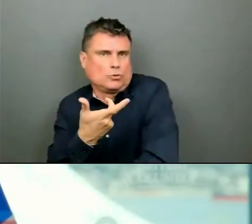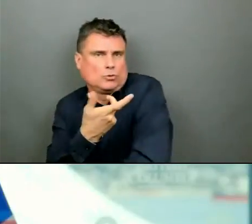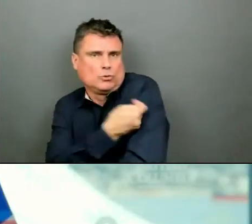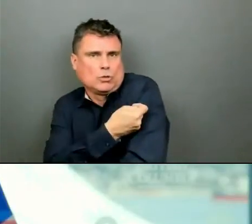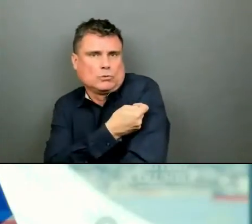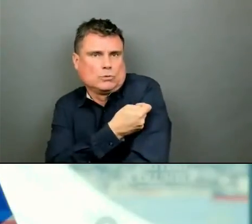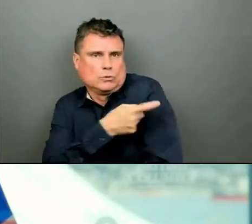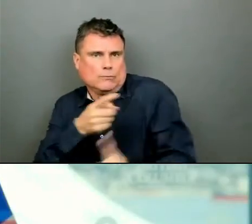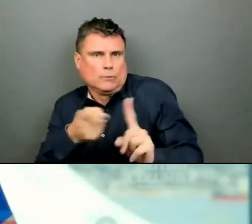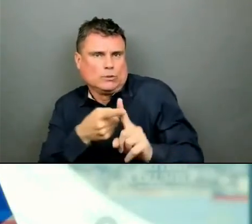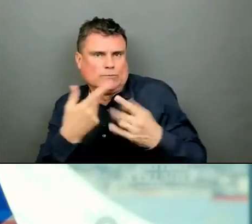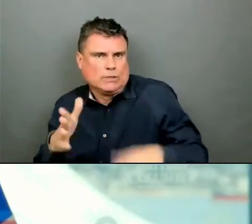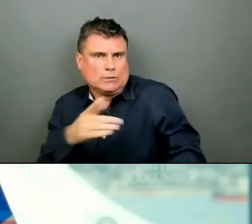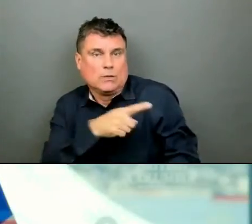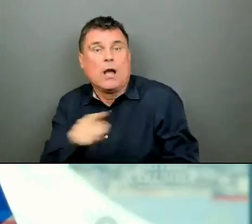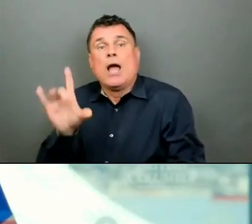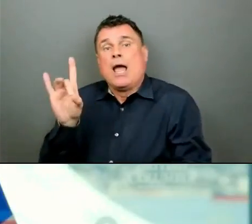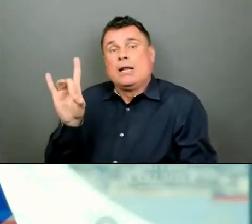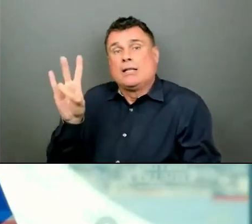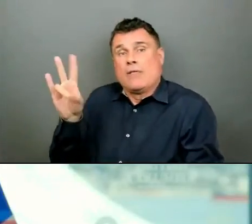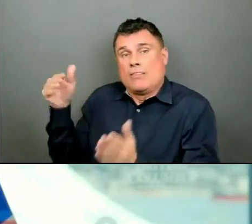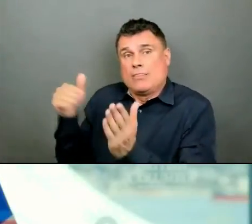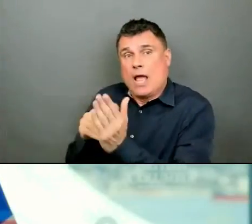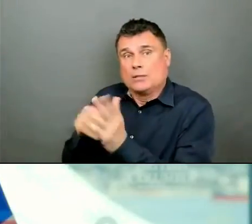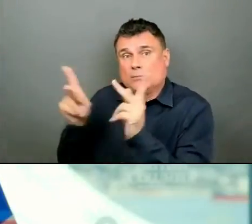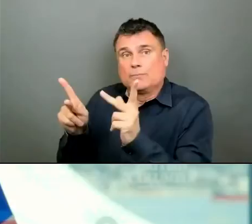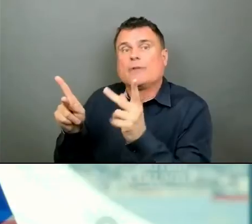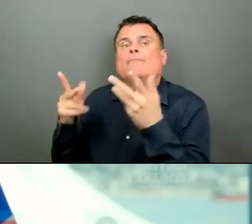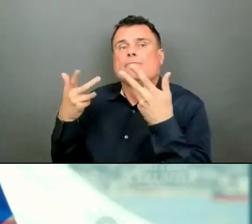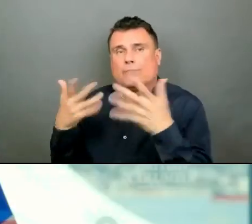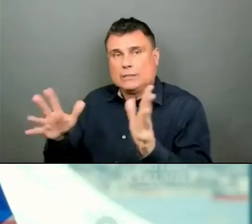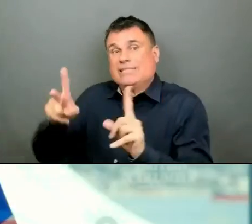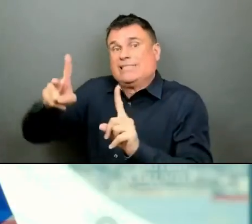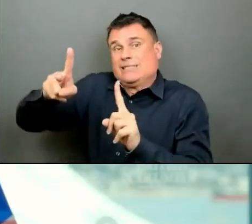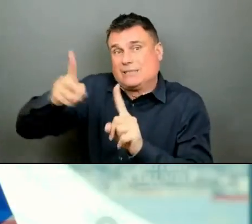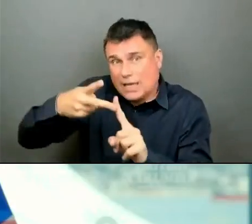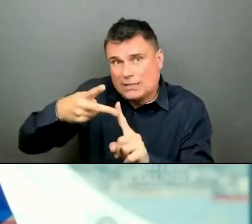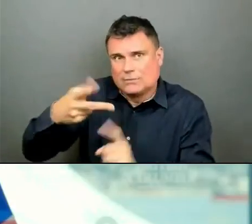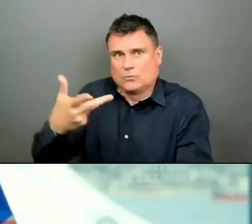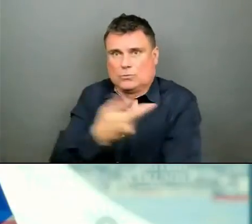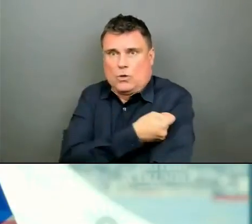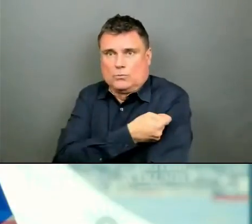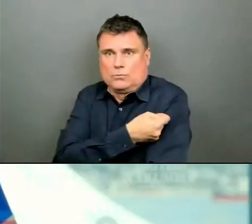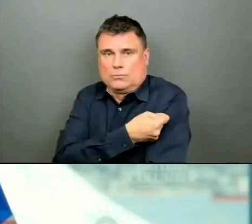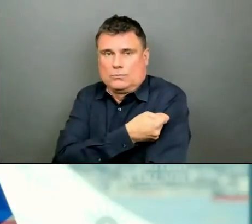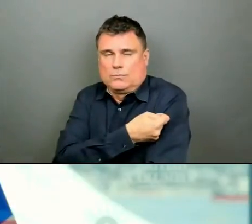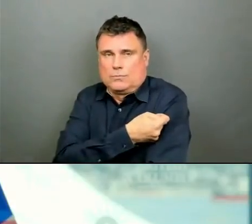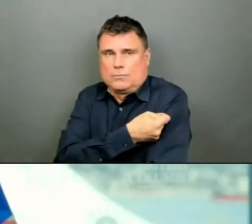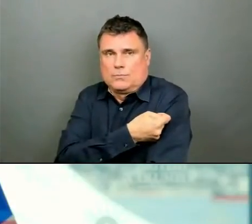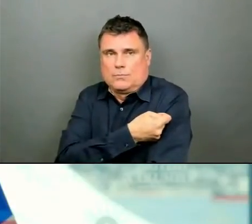second doses. As all of you know we have two parallel programs, our age and risk based program